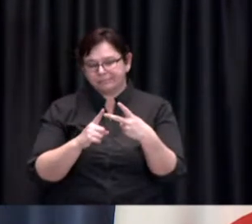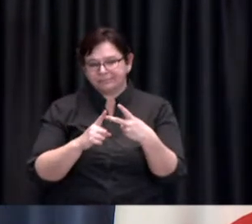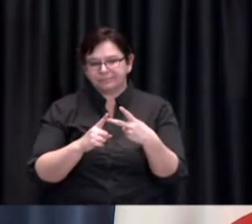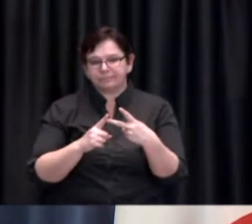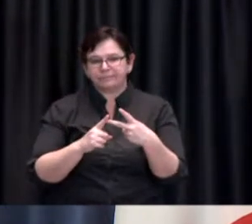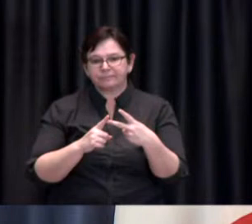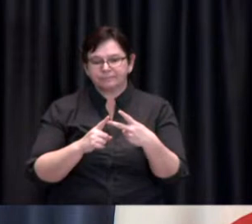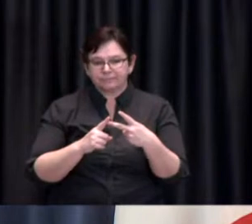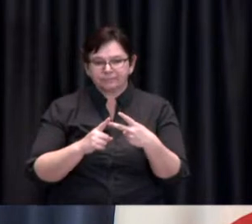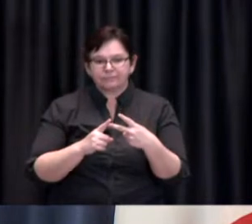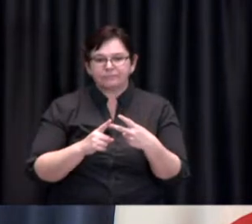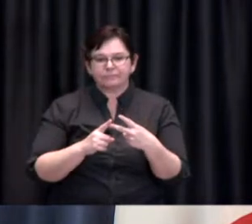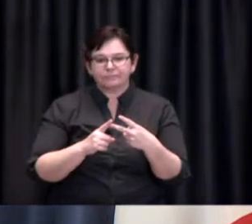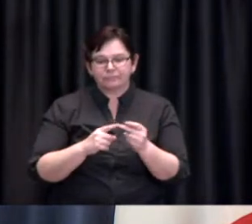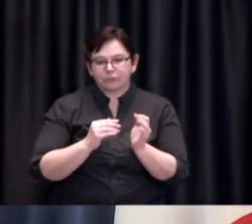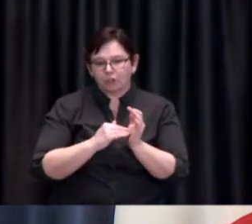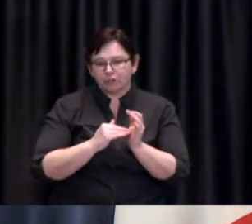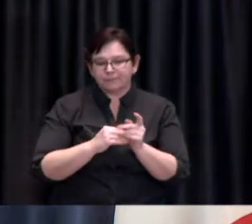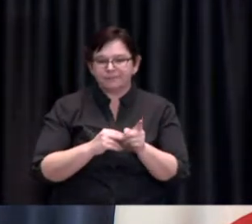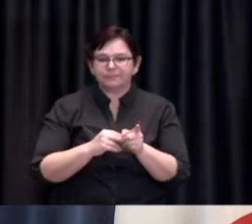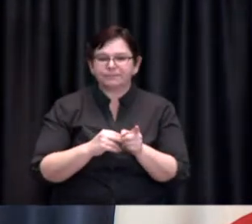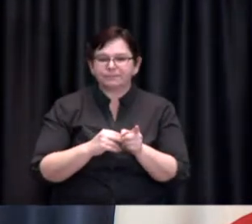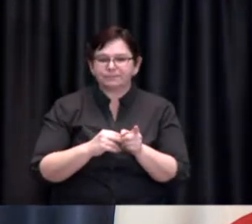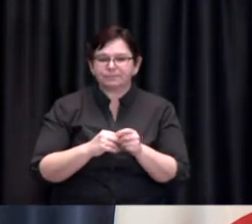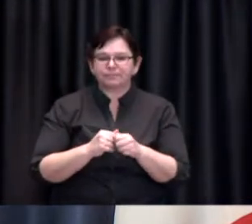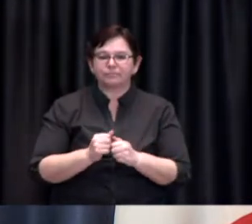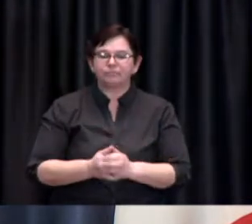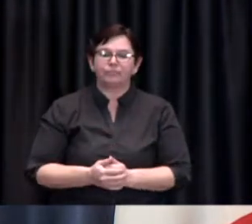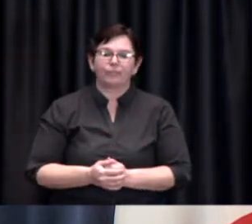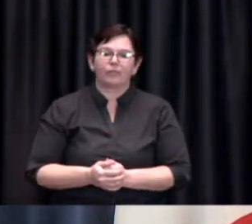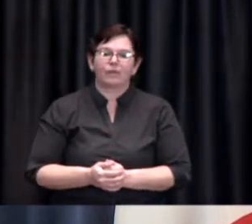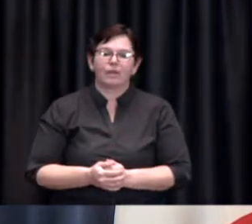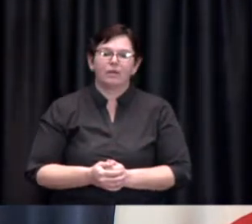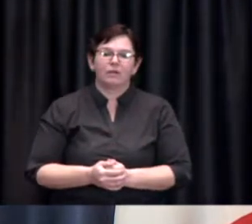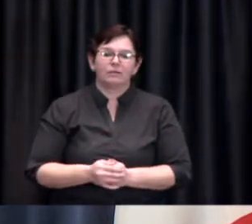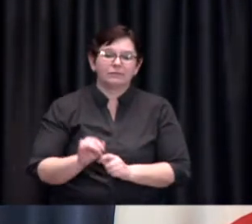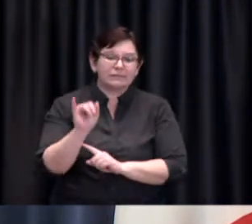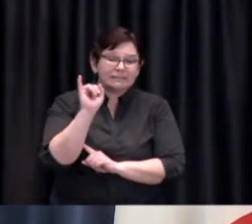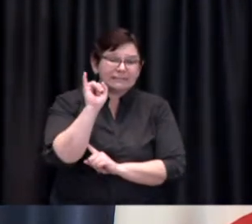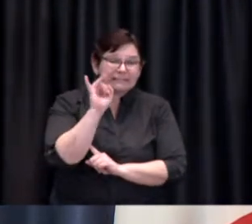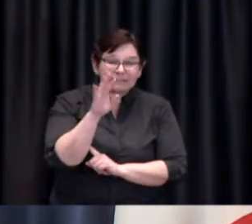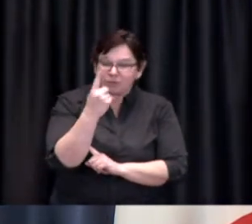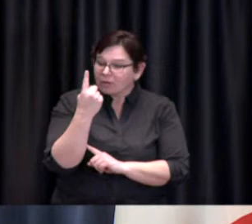we know that if a student has one symptom of COVID they're being asked to stay home from school